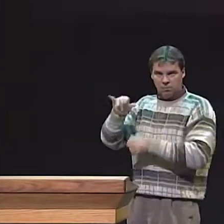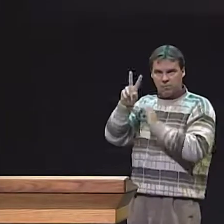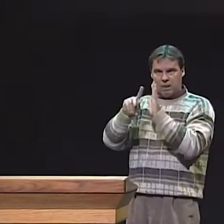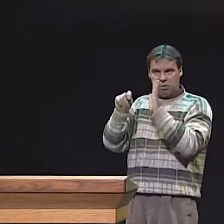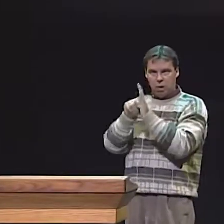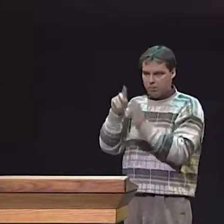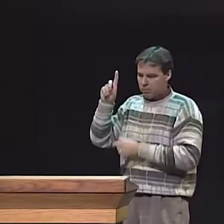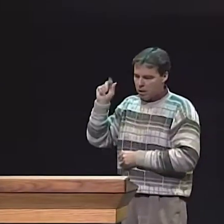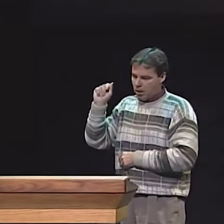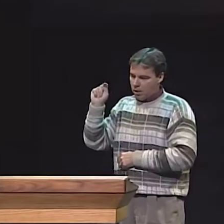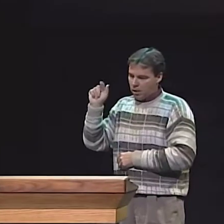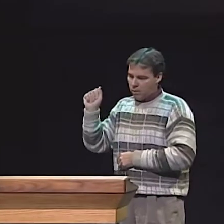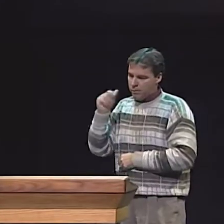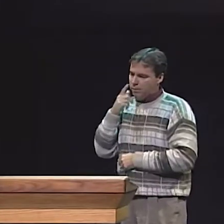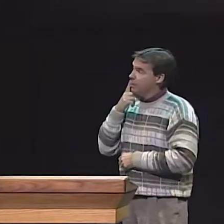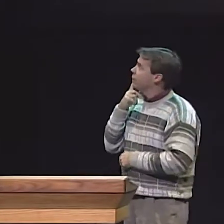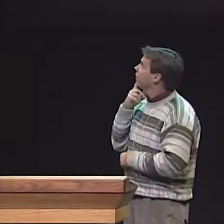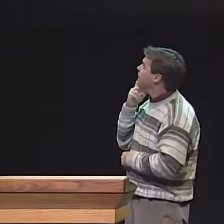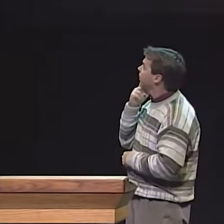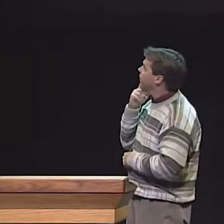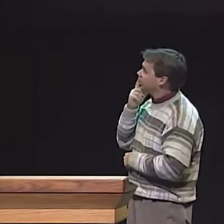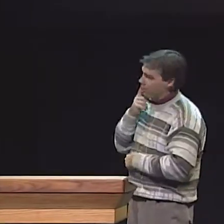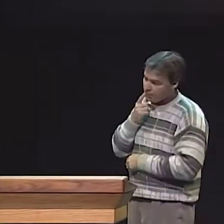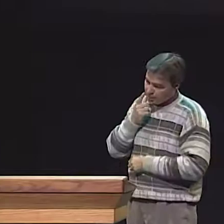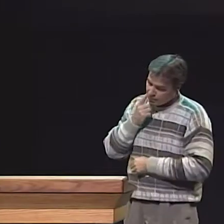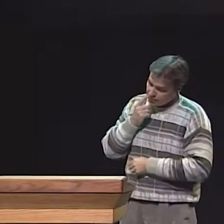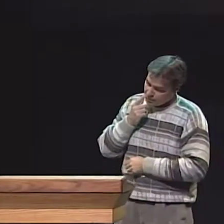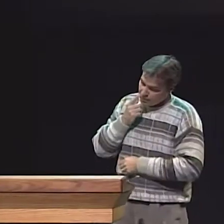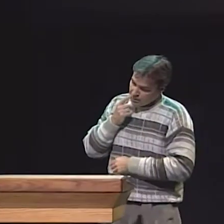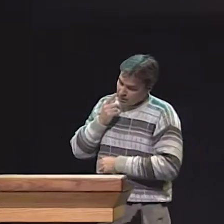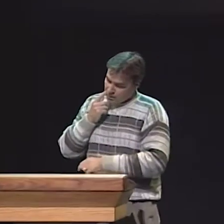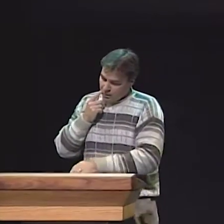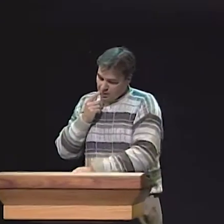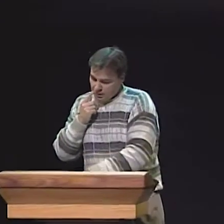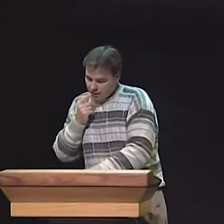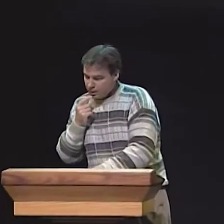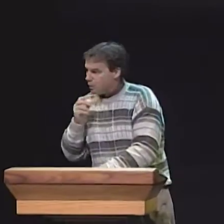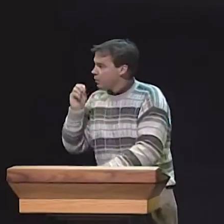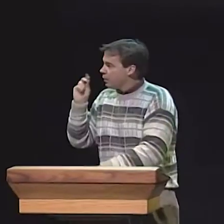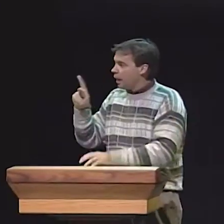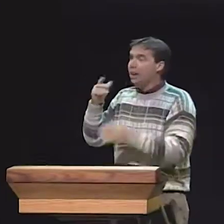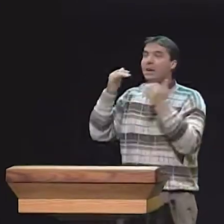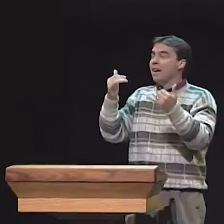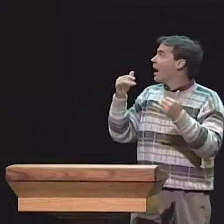AN ADULT WOULD INTERVIEW THEM AND WE USED THAT. SO, ALL 3 OF THESE INTERACTIONS